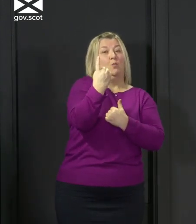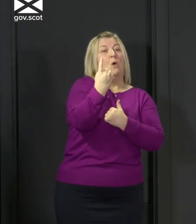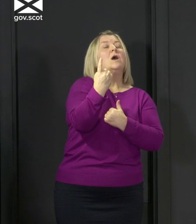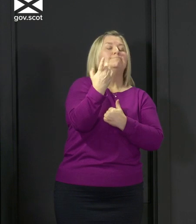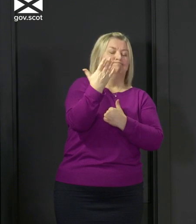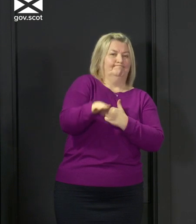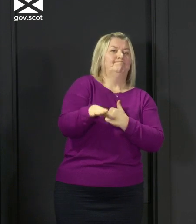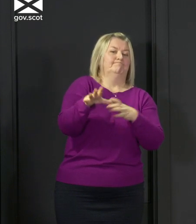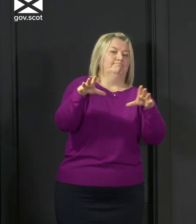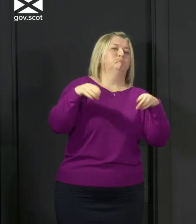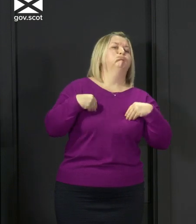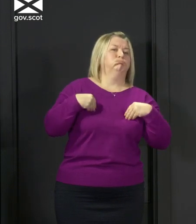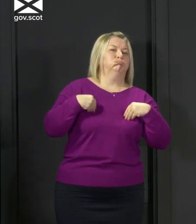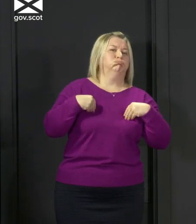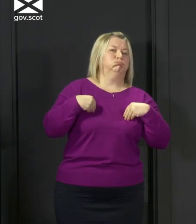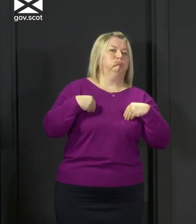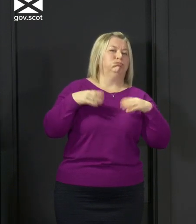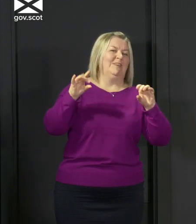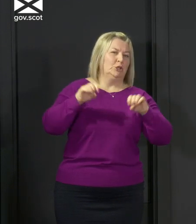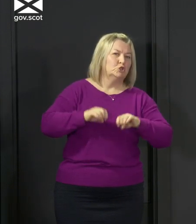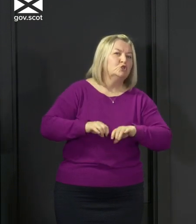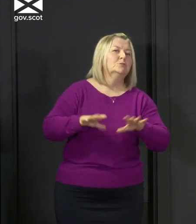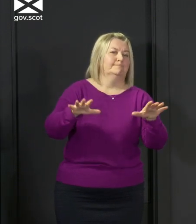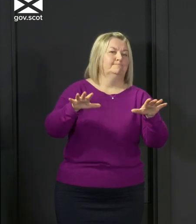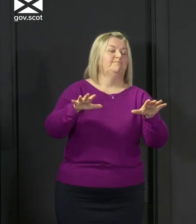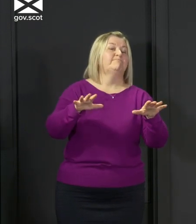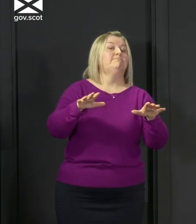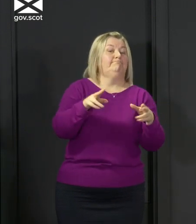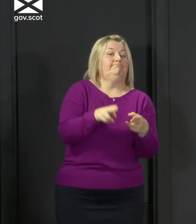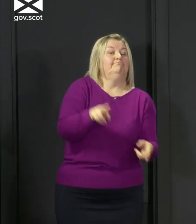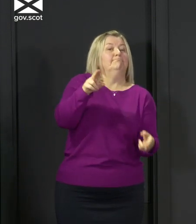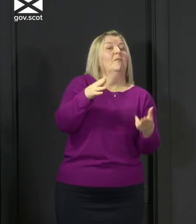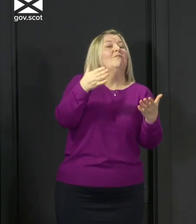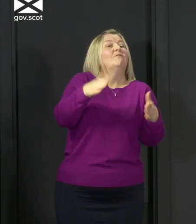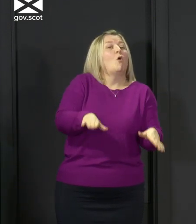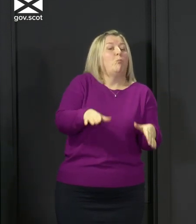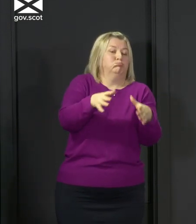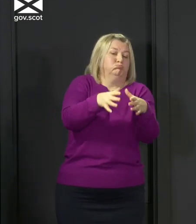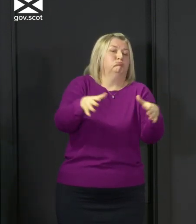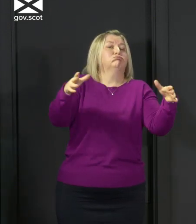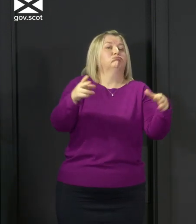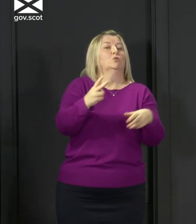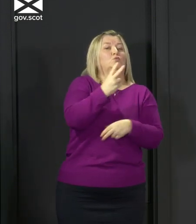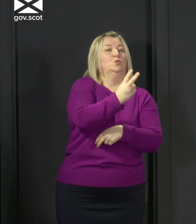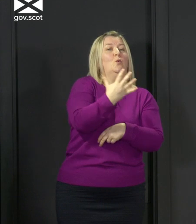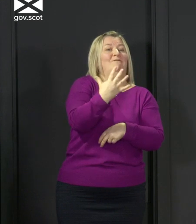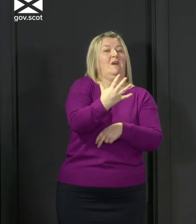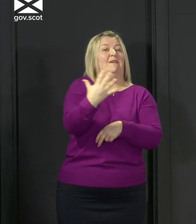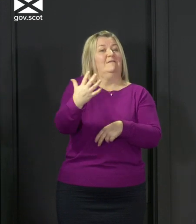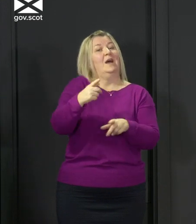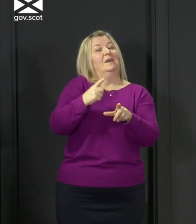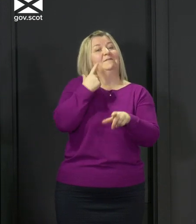cases confirmed - an increase of 255 from yesterday's figures.